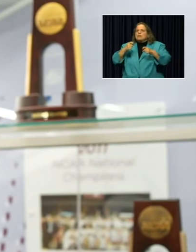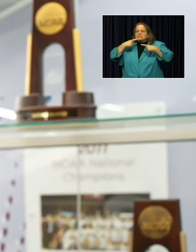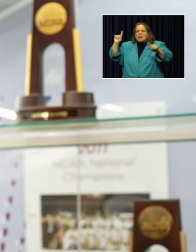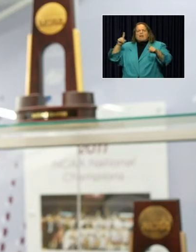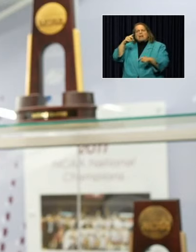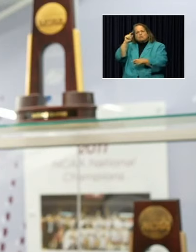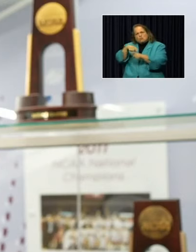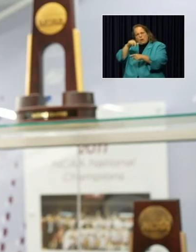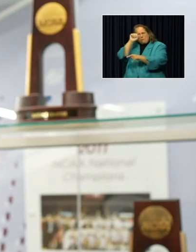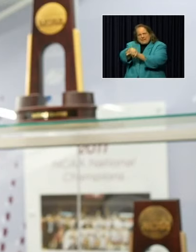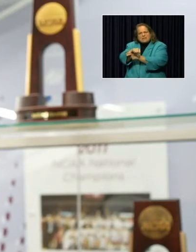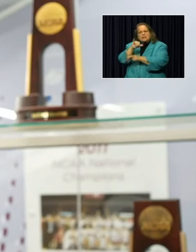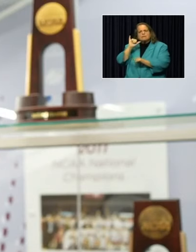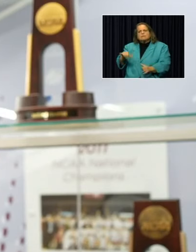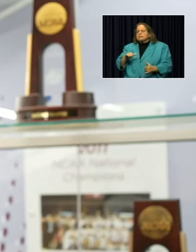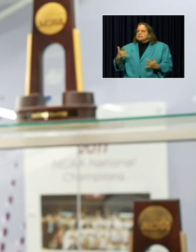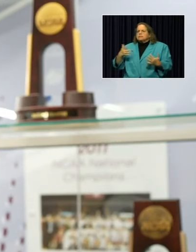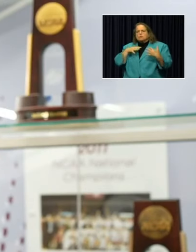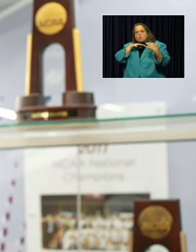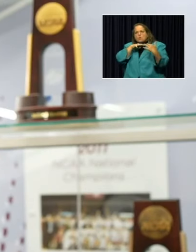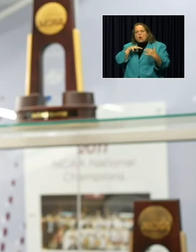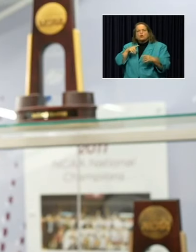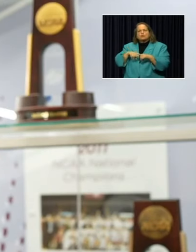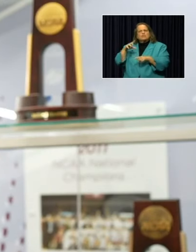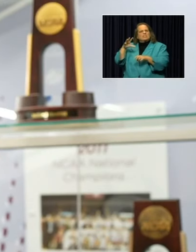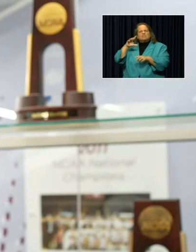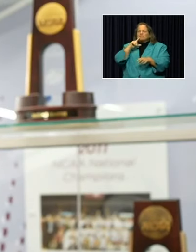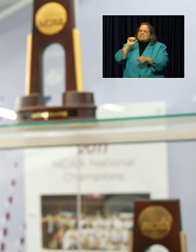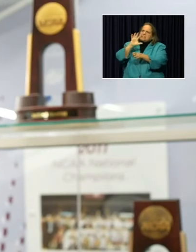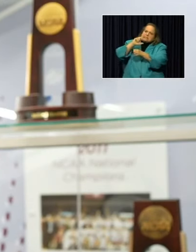SACRIFICES. DO IT FOR THE GREATS STATE IN THE UNION, THE STATE OF KENTUCKY.